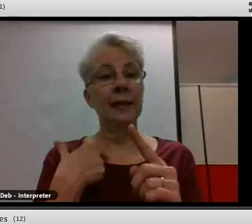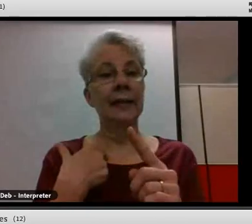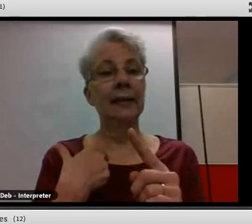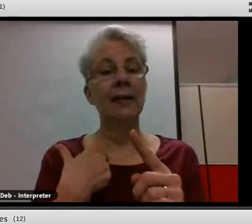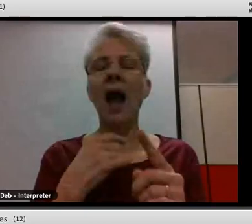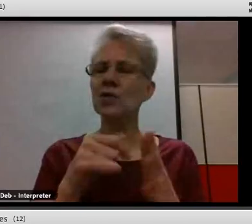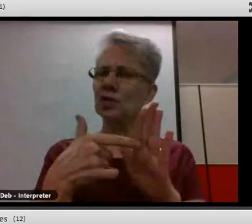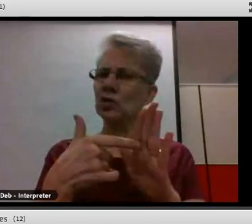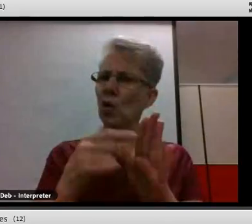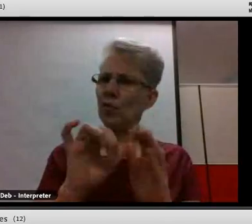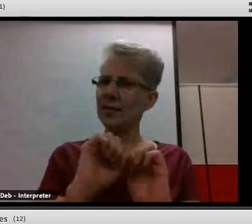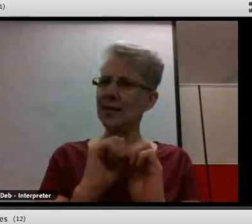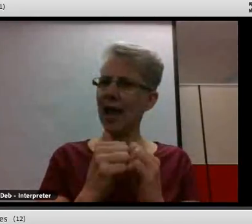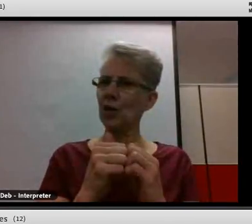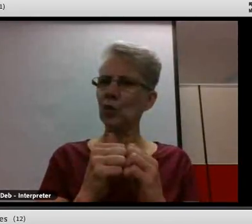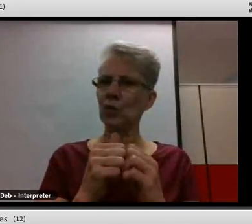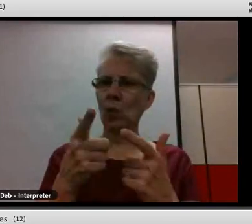so it was a much bigger case.